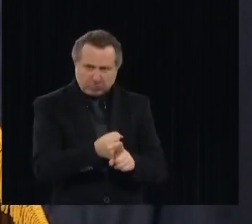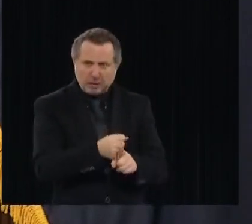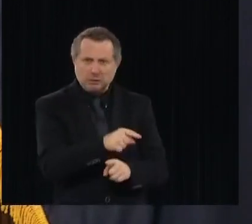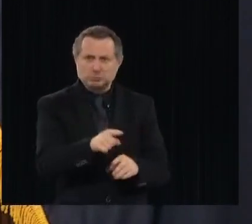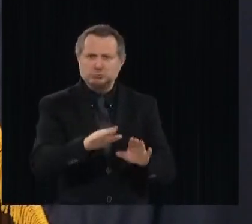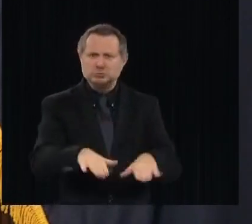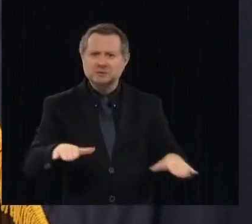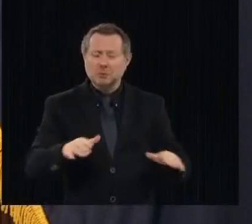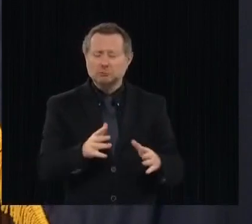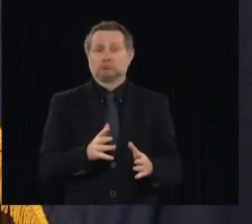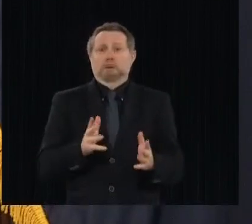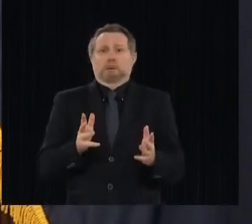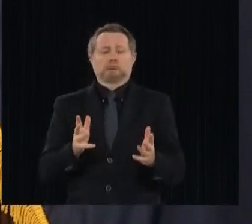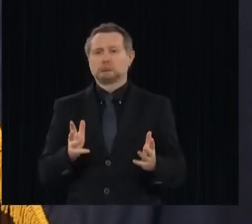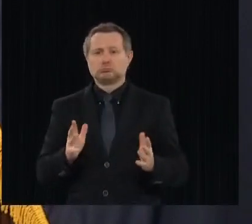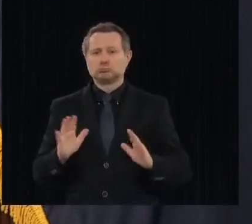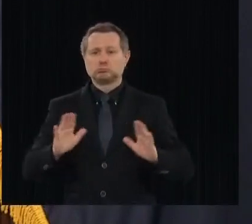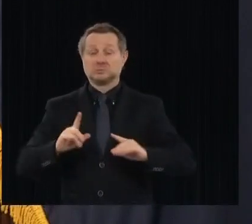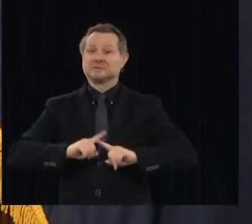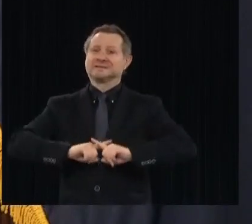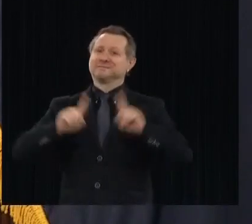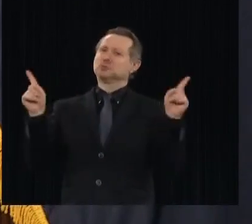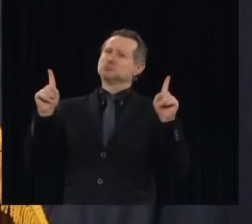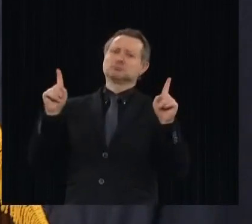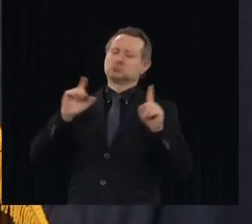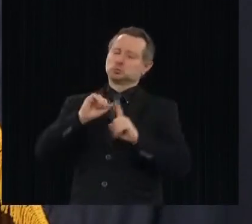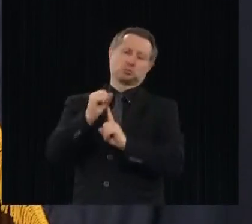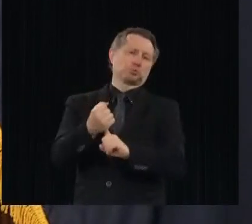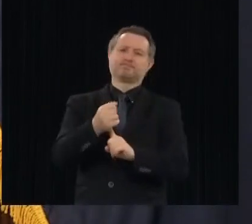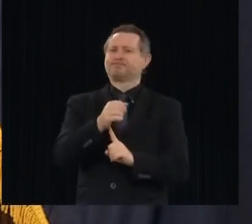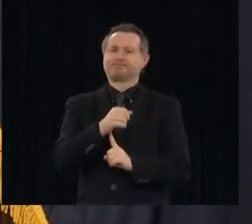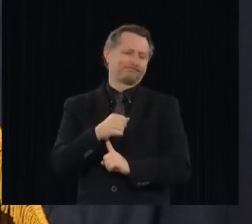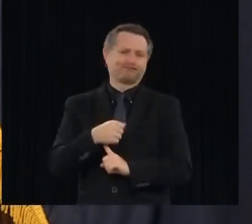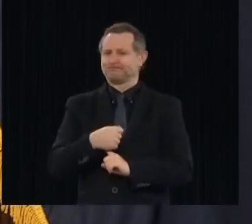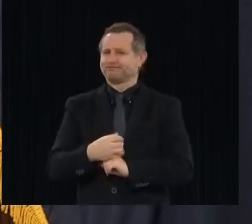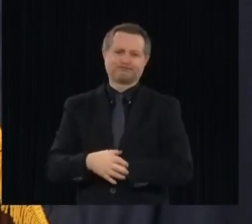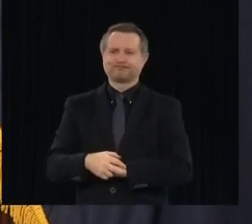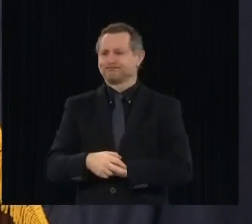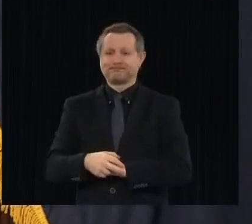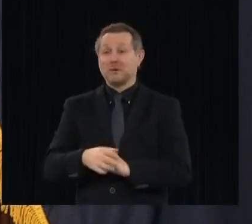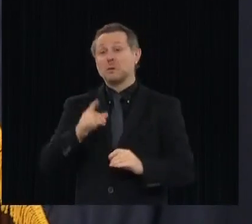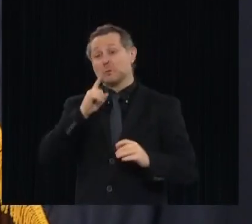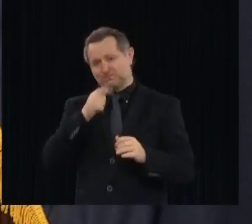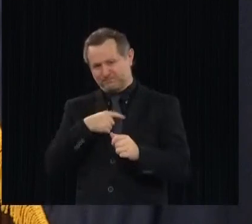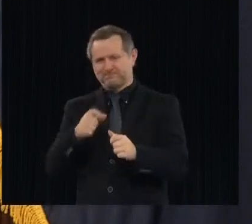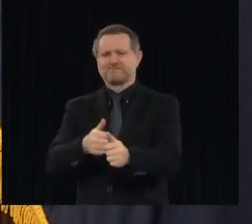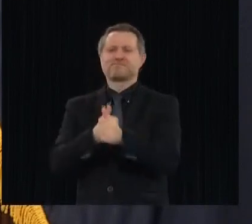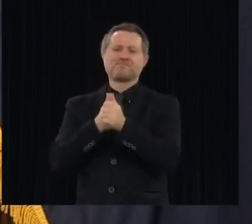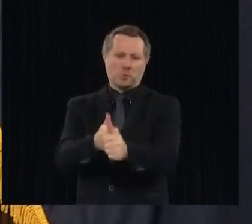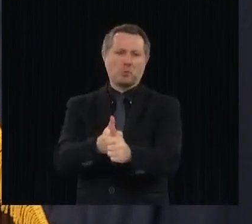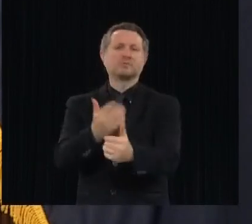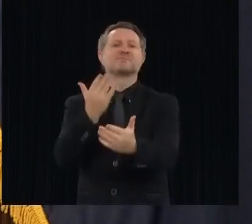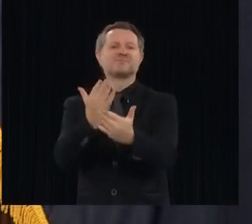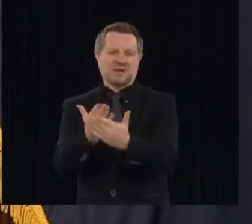RESPIRATORY ILLNESS, BUT THEY MAY HAVE THIS MORE SERIOUS INFLAMMATORY ILLNESS, THAT CAN